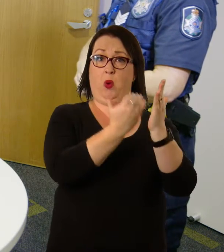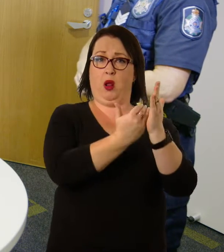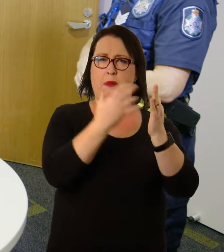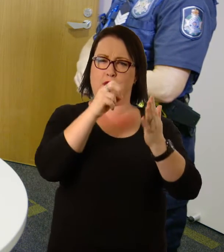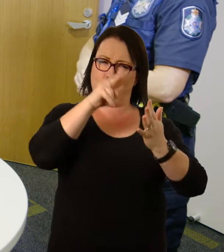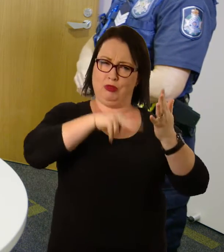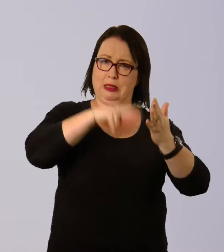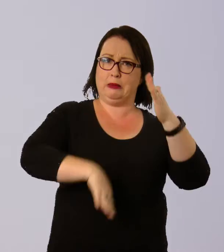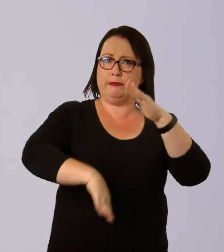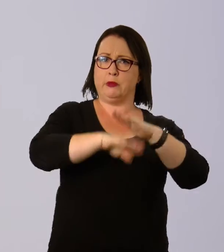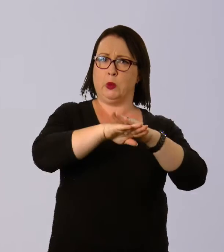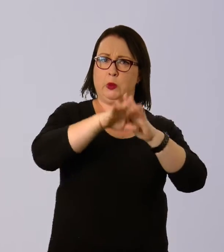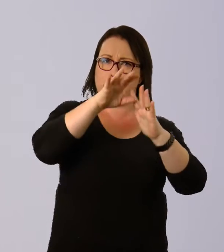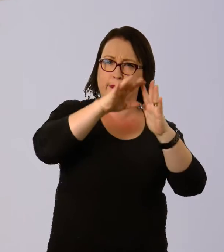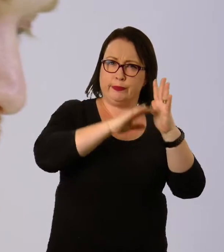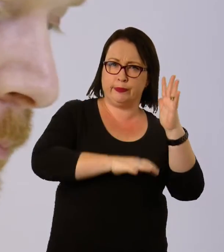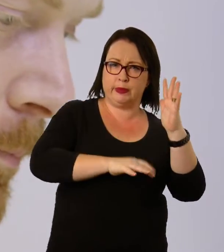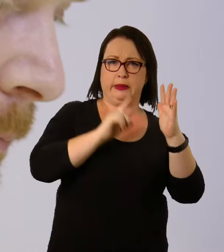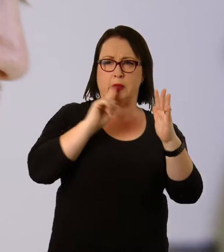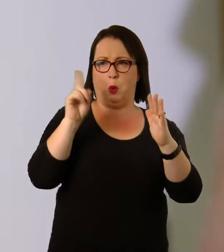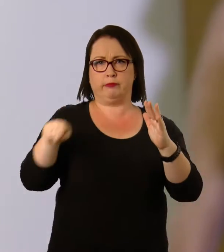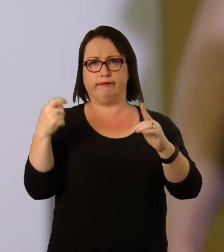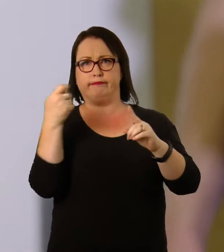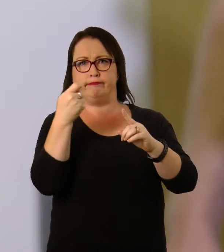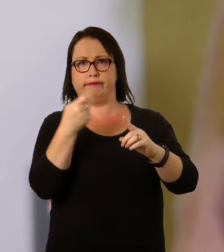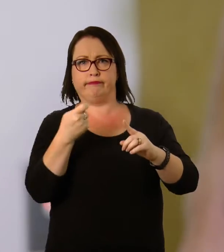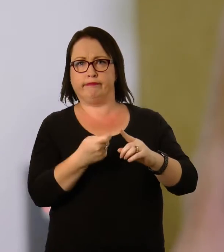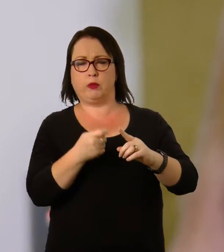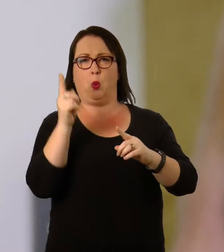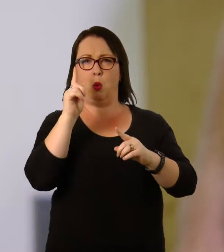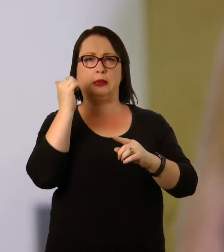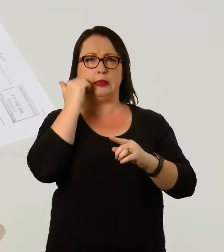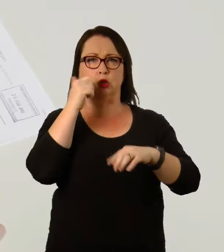it sets out the allegations made against you, the date and time you must